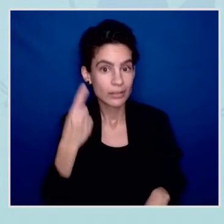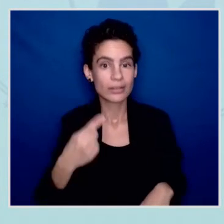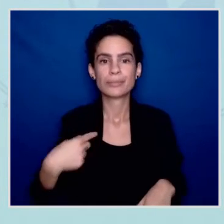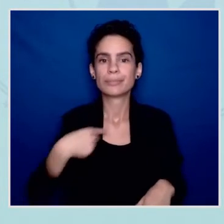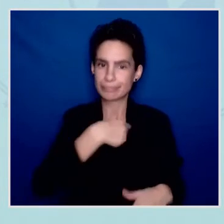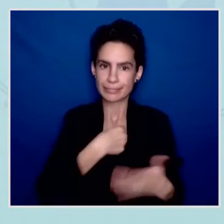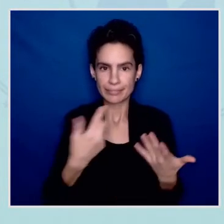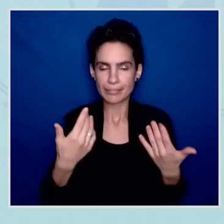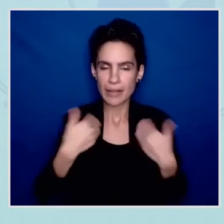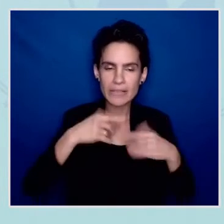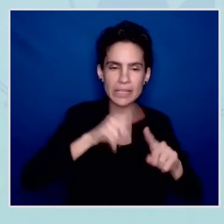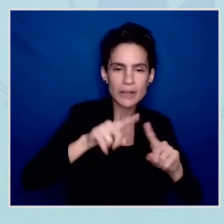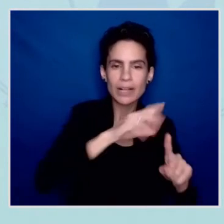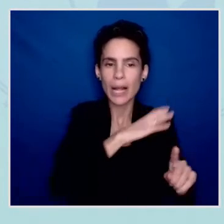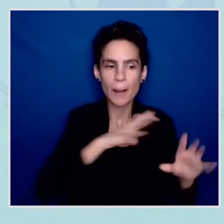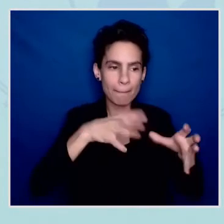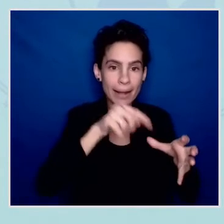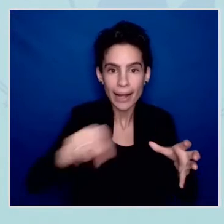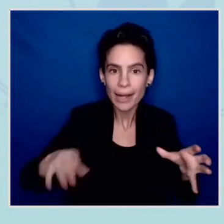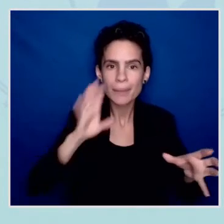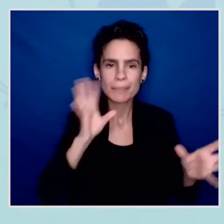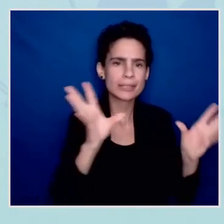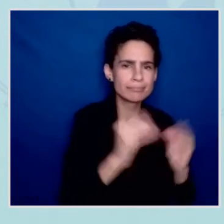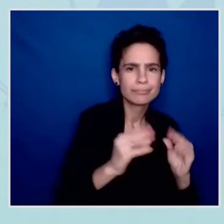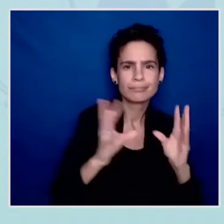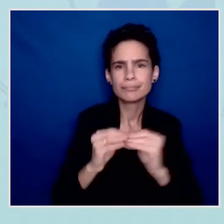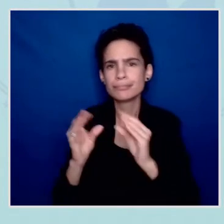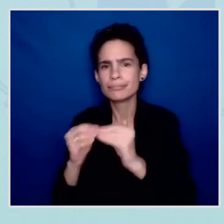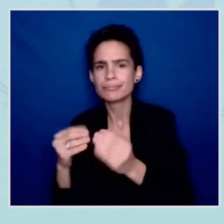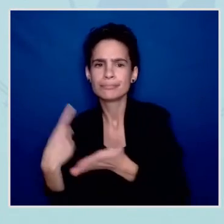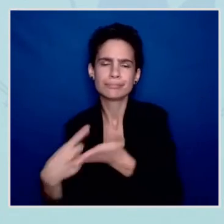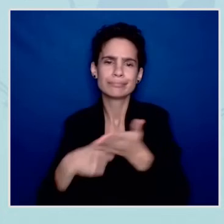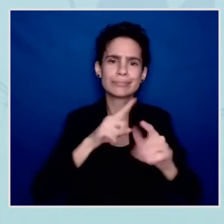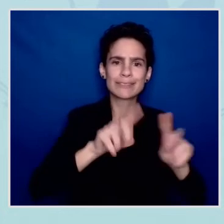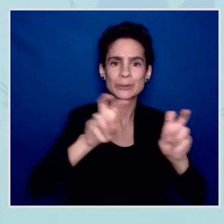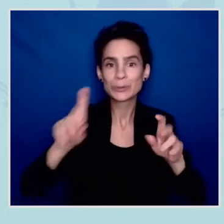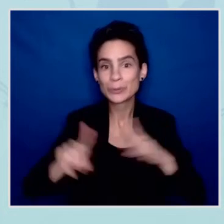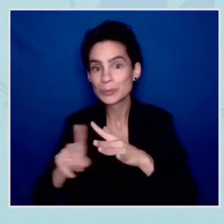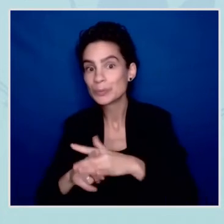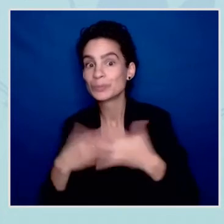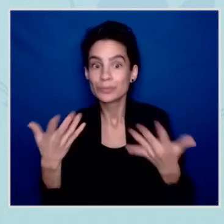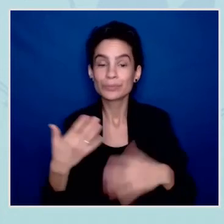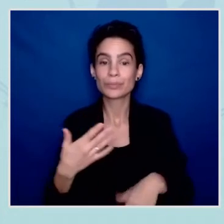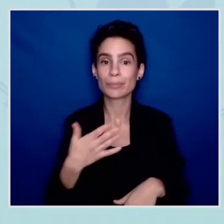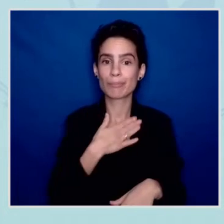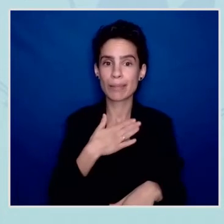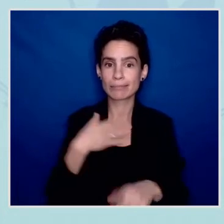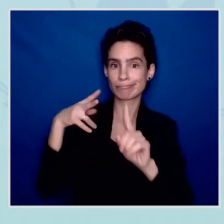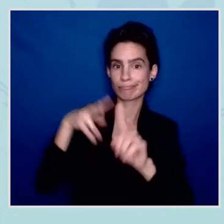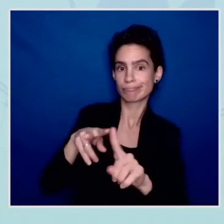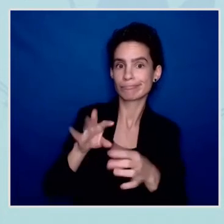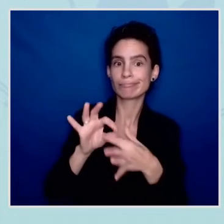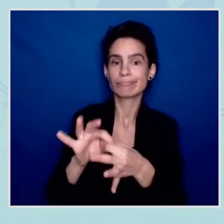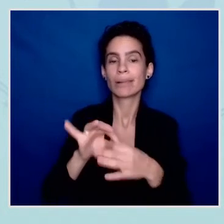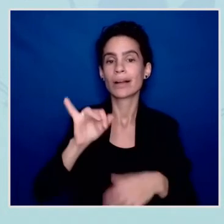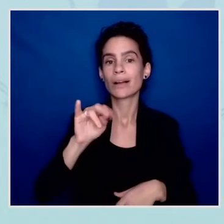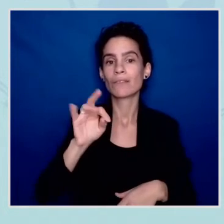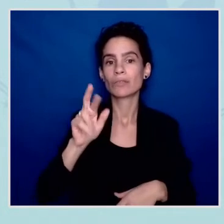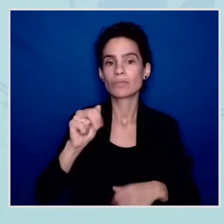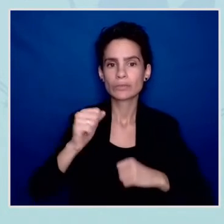IMMEDIATELY UPON GETTING IN OFFICE, THERE WILL BE MULTIPLE THINGS, AS YOU WELL KNOW, BECAUSE YOU ARE A SEASONED